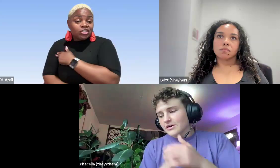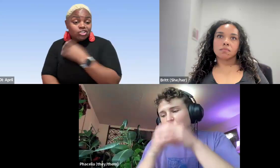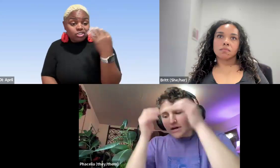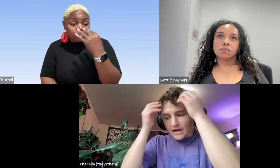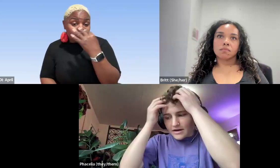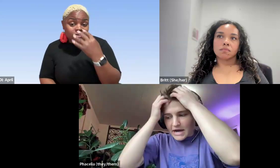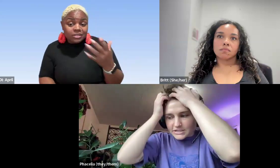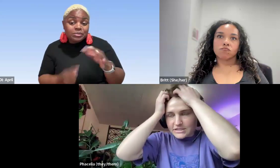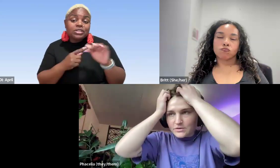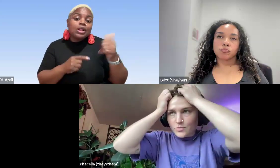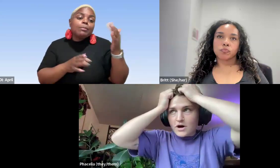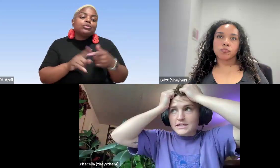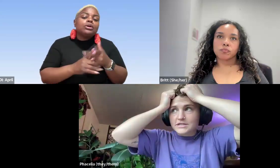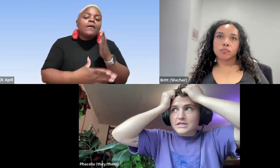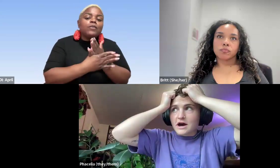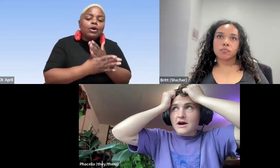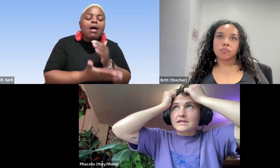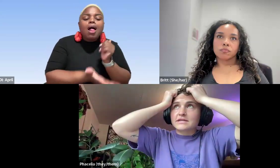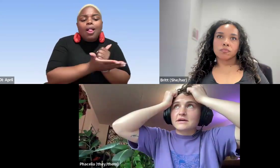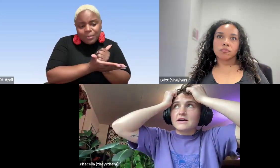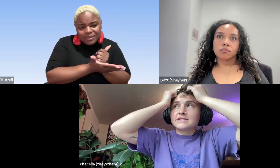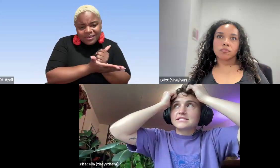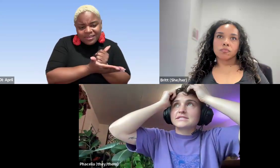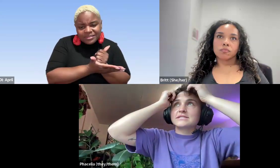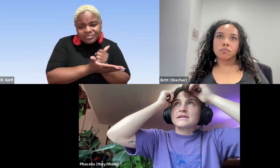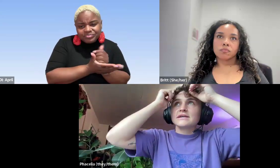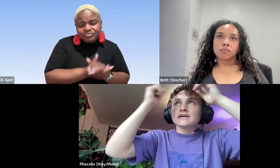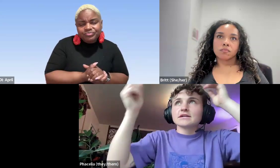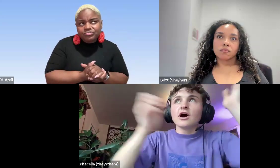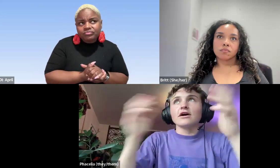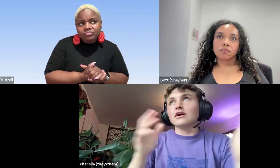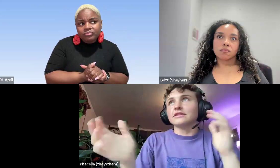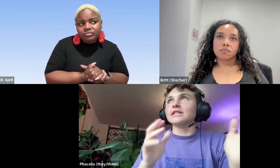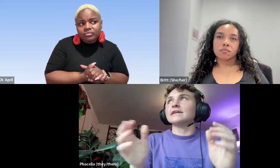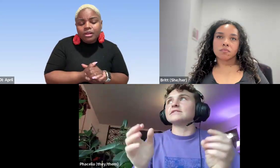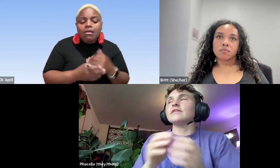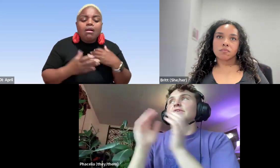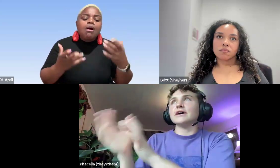So, um, I just want to not, uh, talk along the lines of